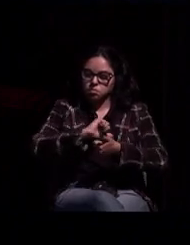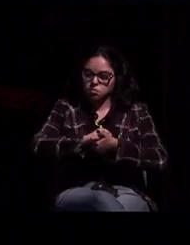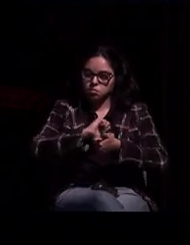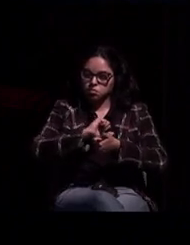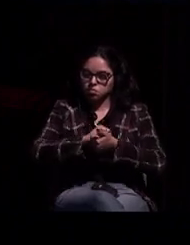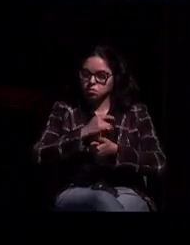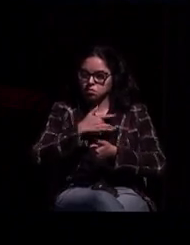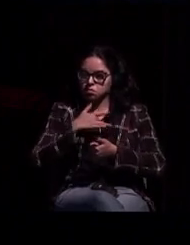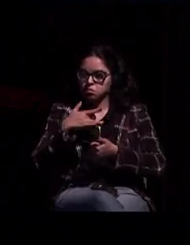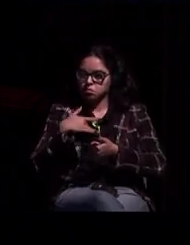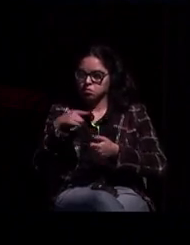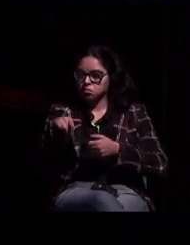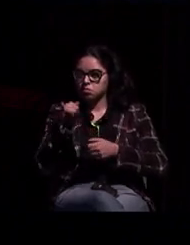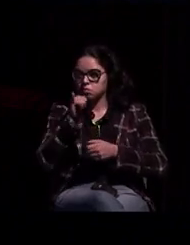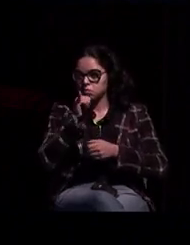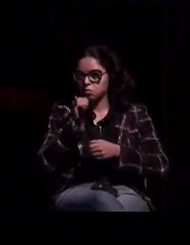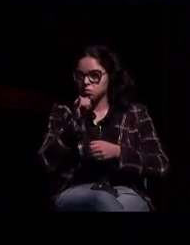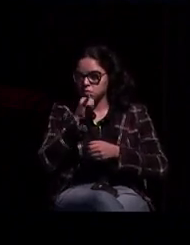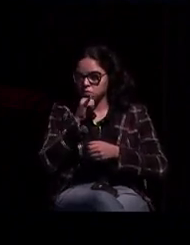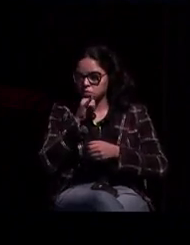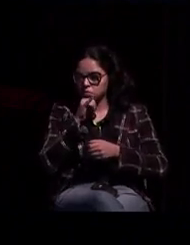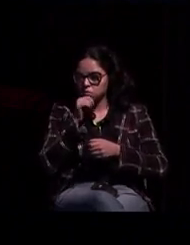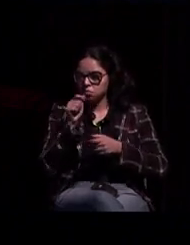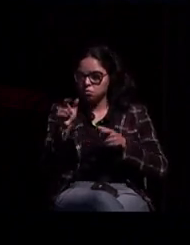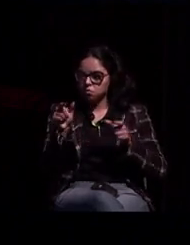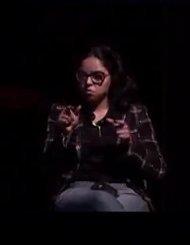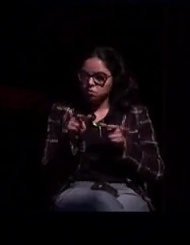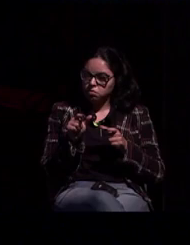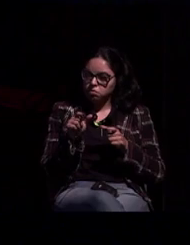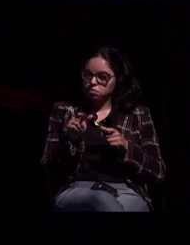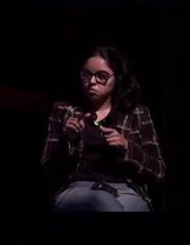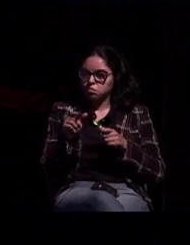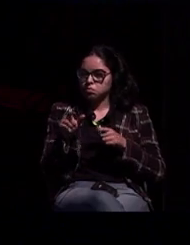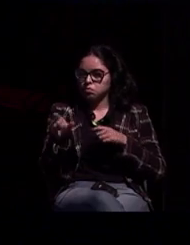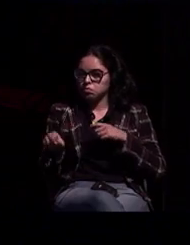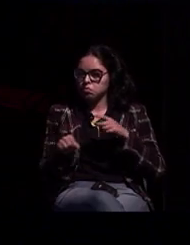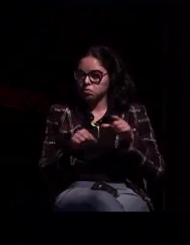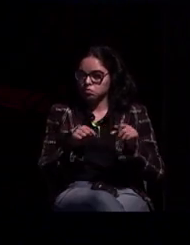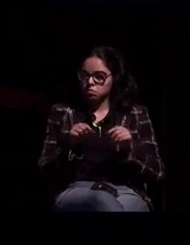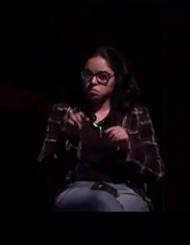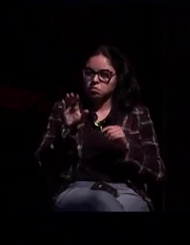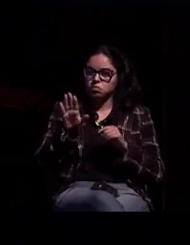not a tiny, alternative experience, that nonetheless would be good, but a higher-level experience